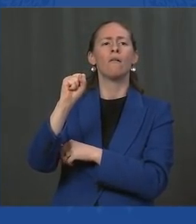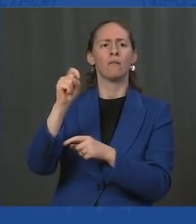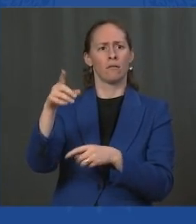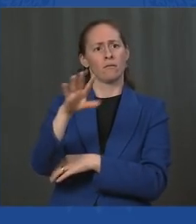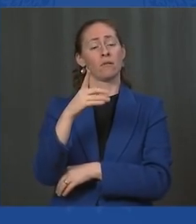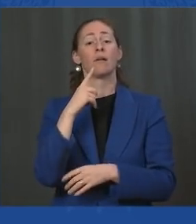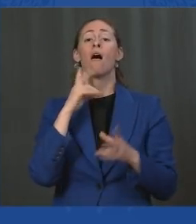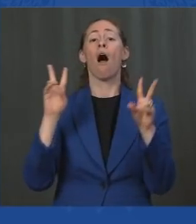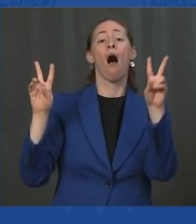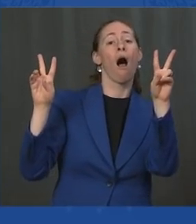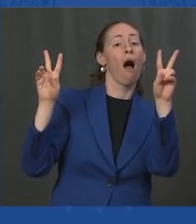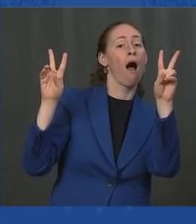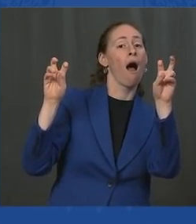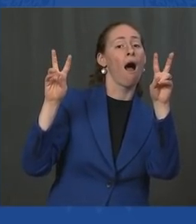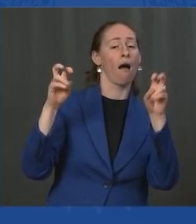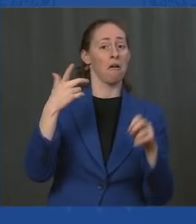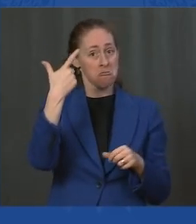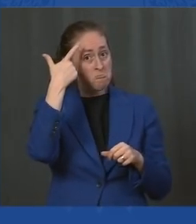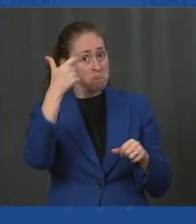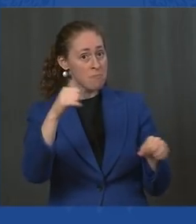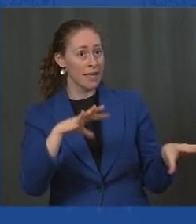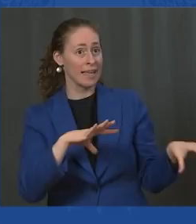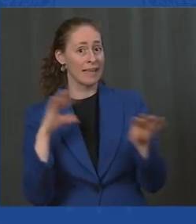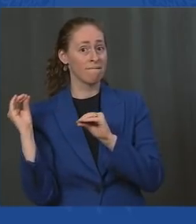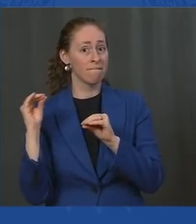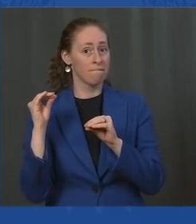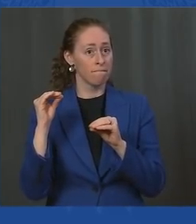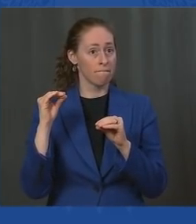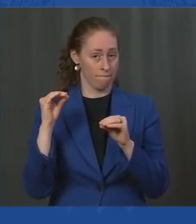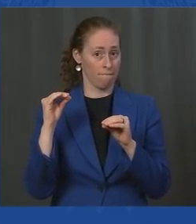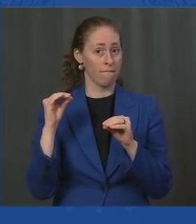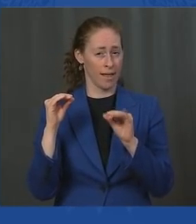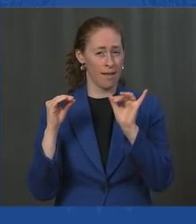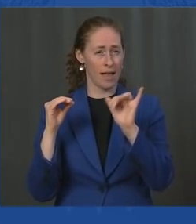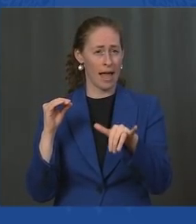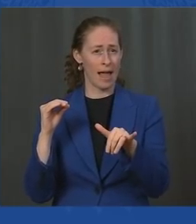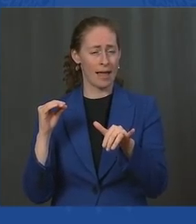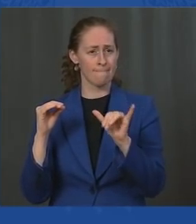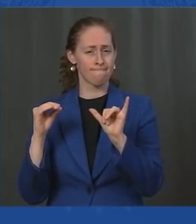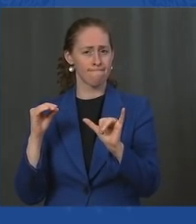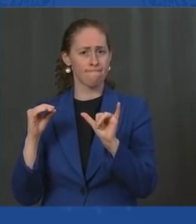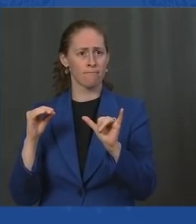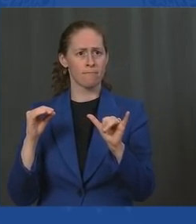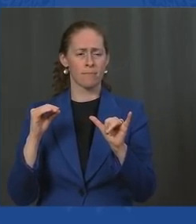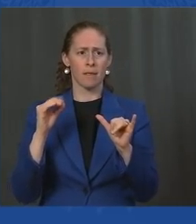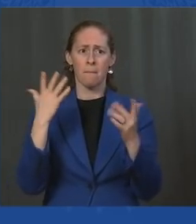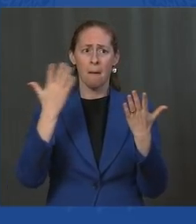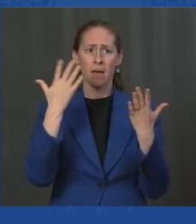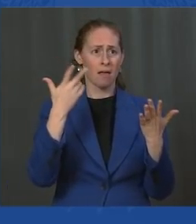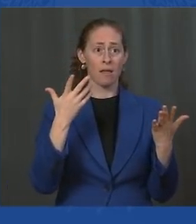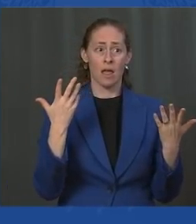and may not have even have had enough time to make a mandatory one as the storm moved in so fast.